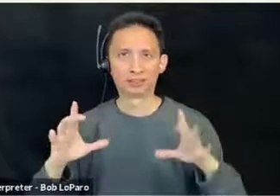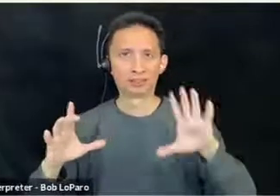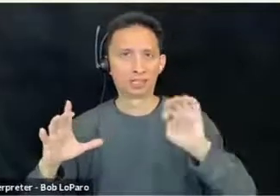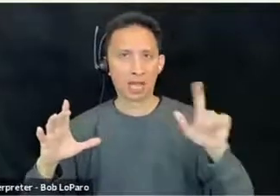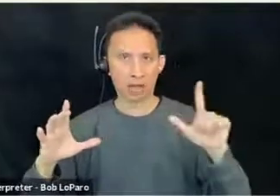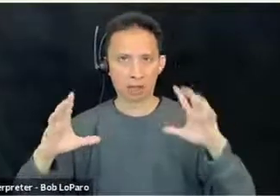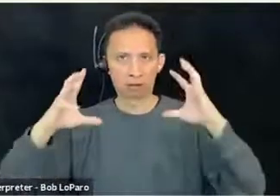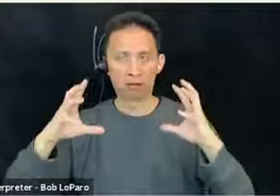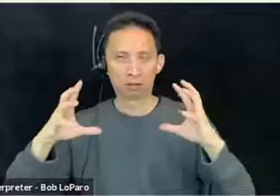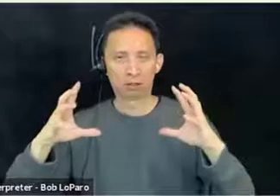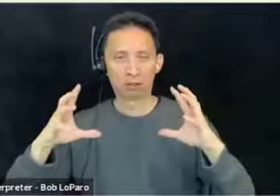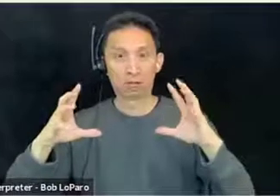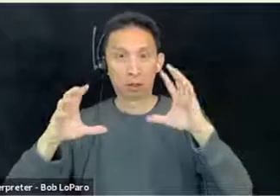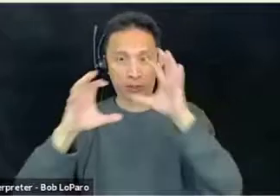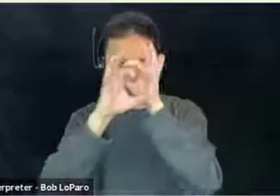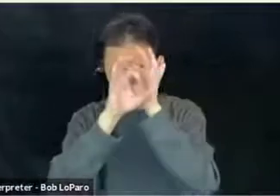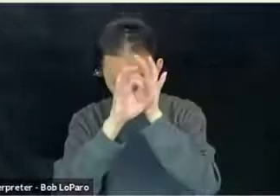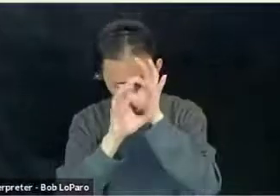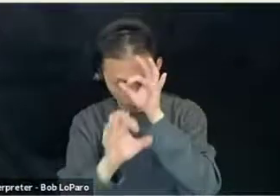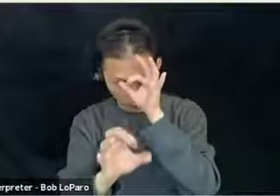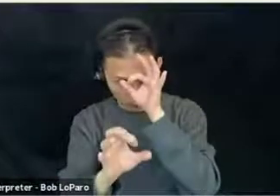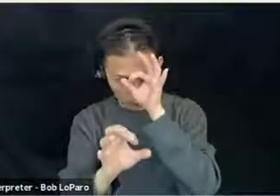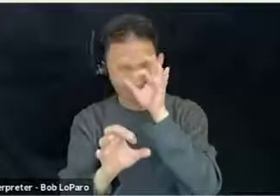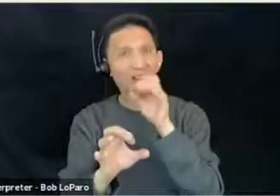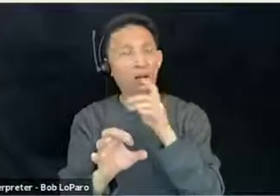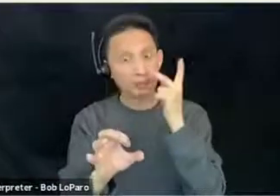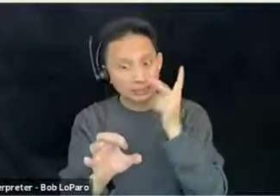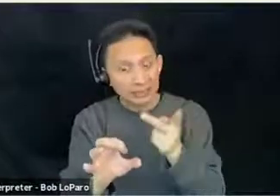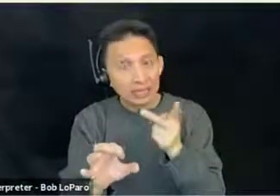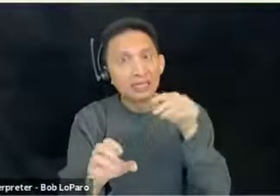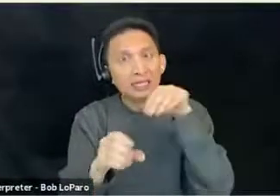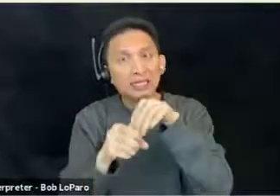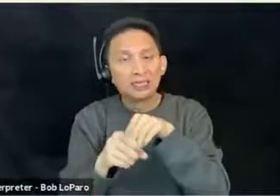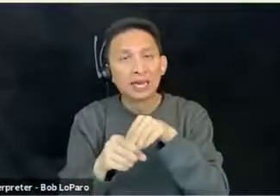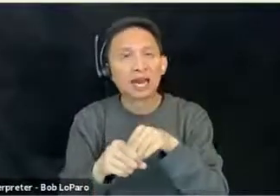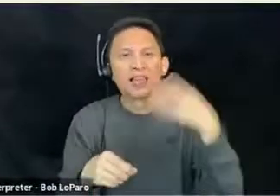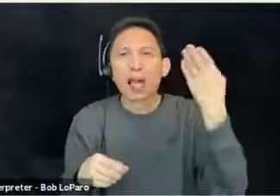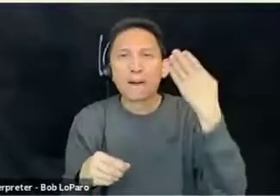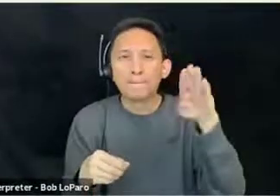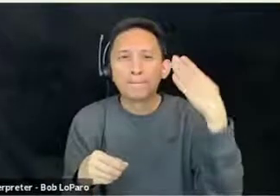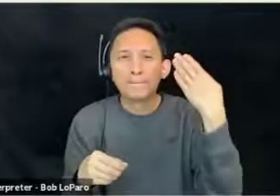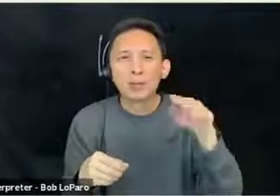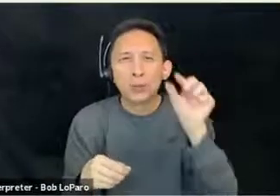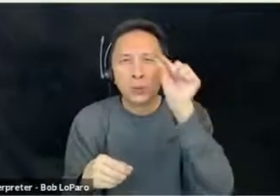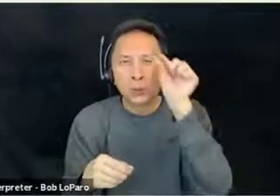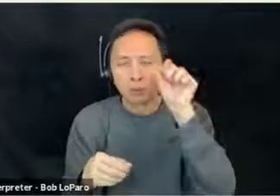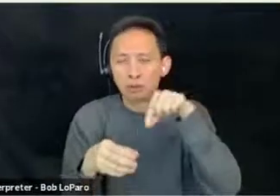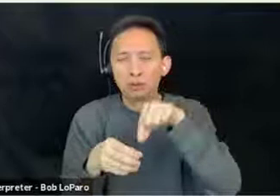in every cell of our body, and peroxisomes make important things happen in the body.